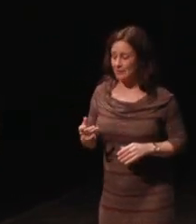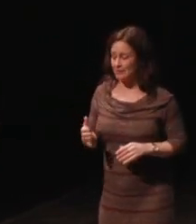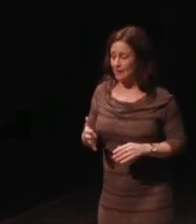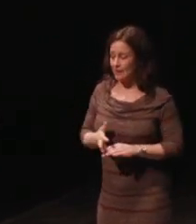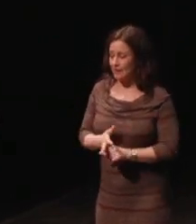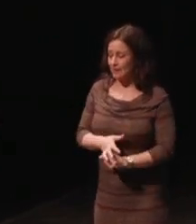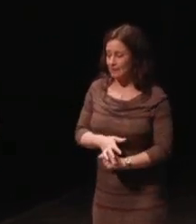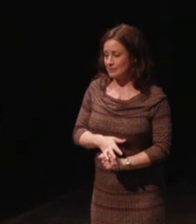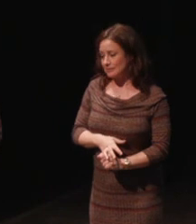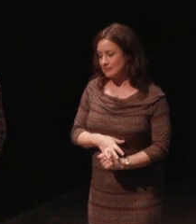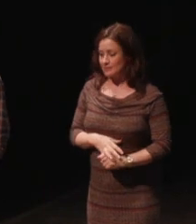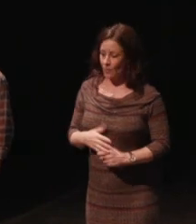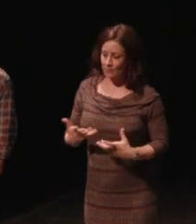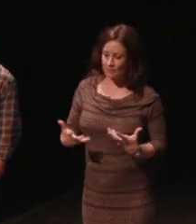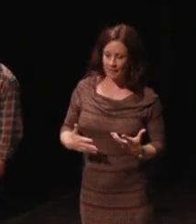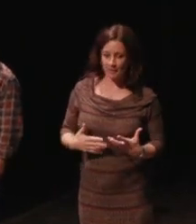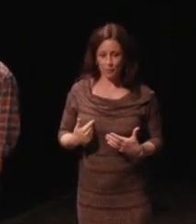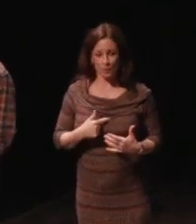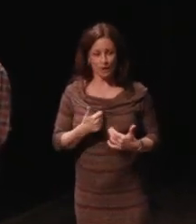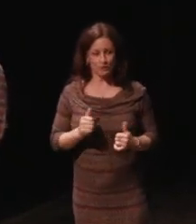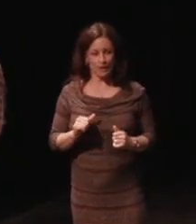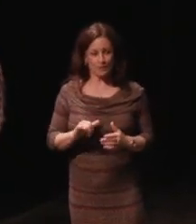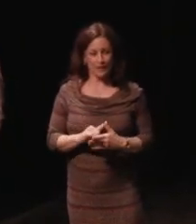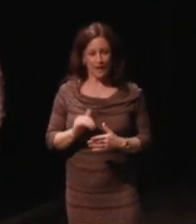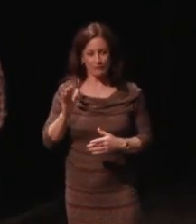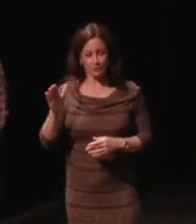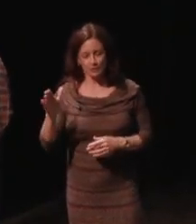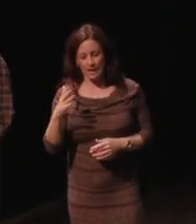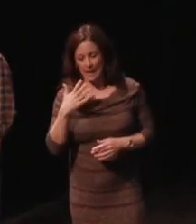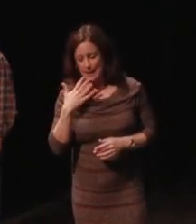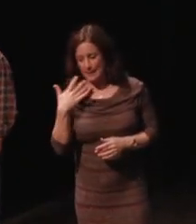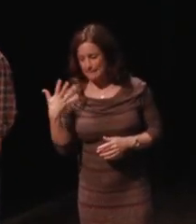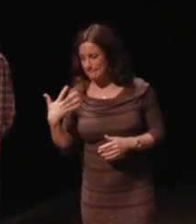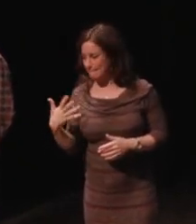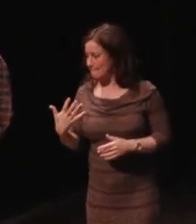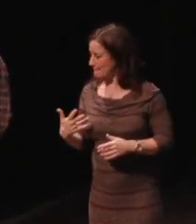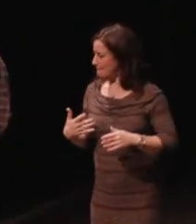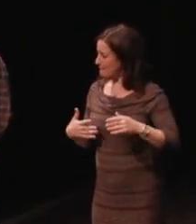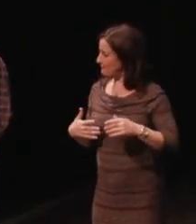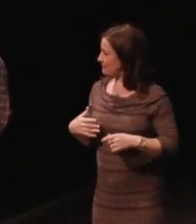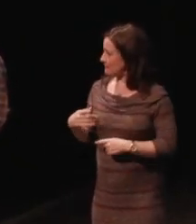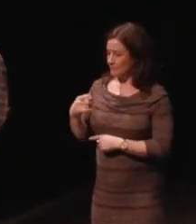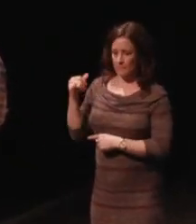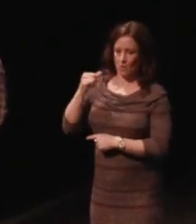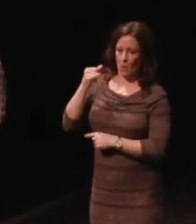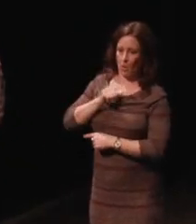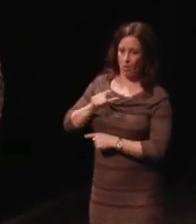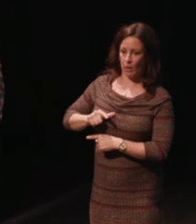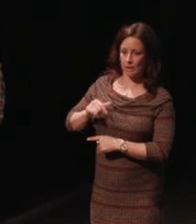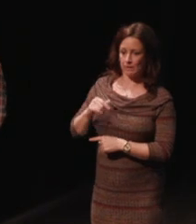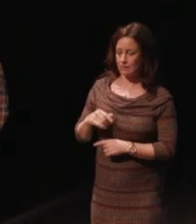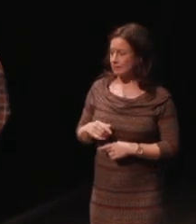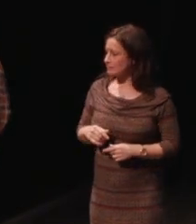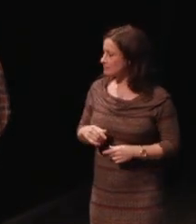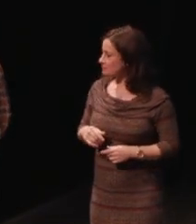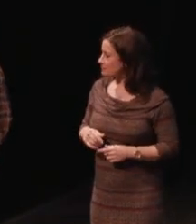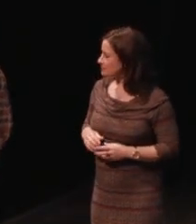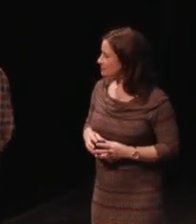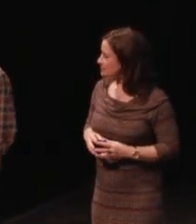So, we're going to try and do that in the future. Absolutely.